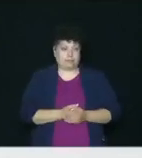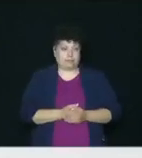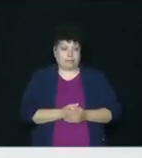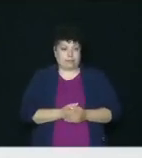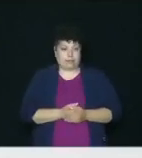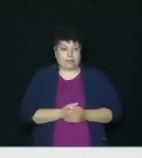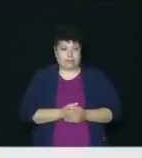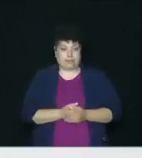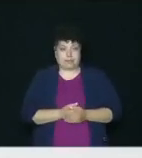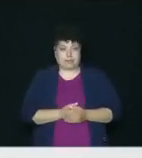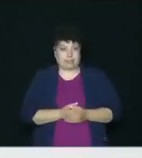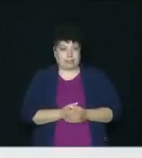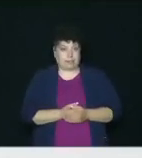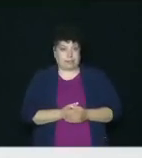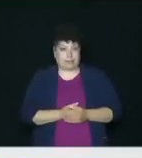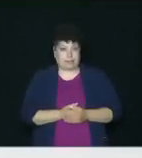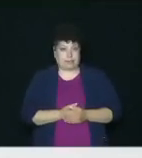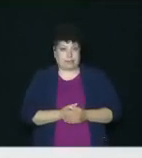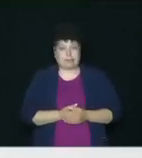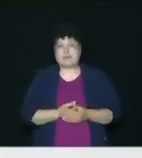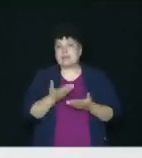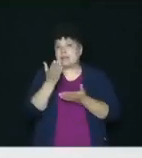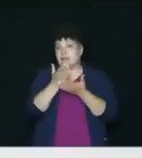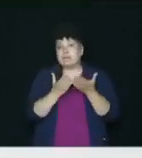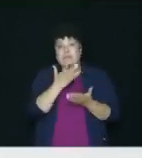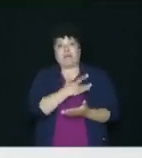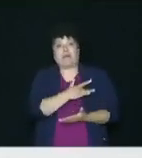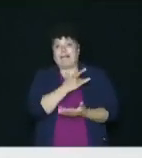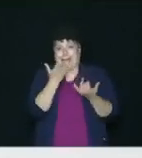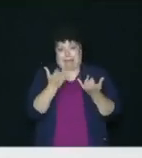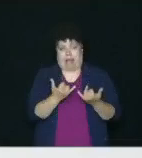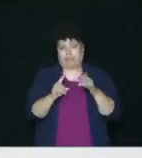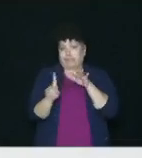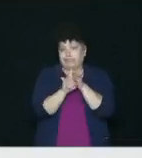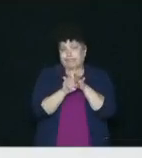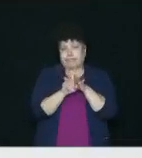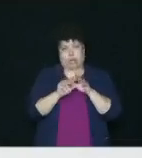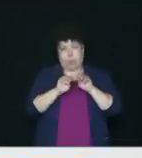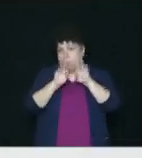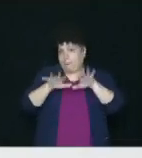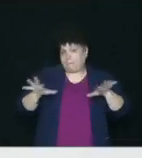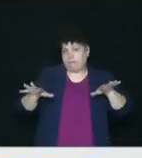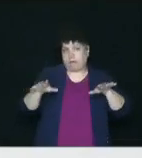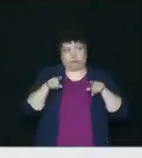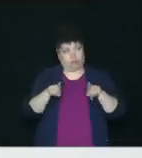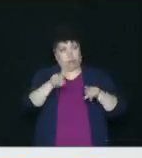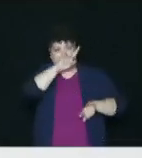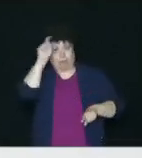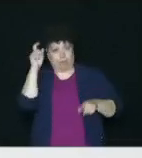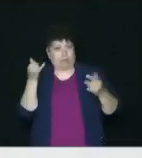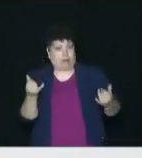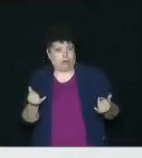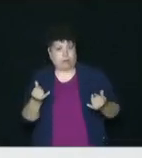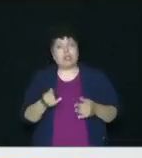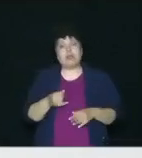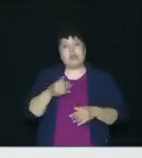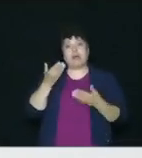HOSPITALIZATION AND DEATH FROM COVID-19.